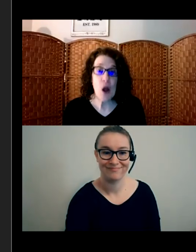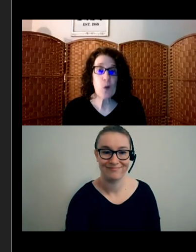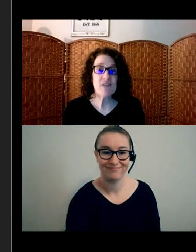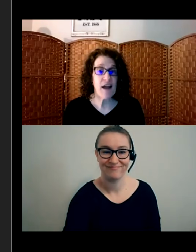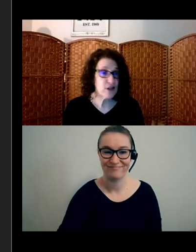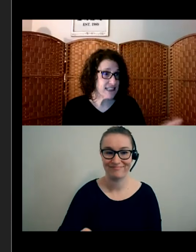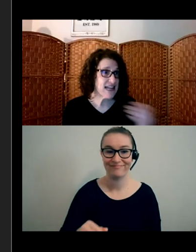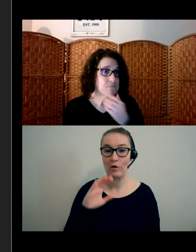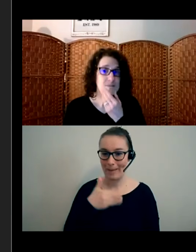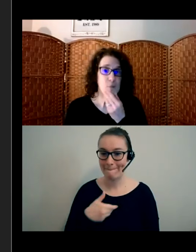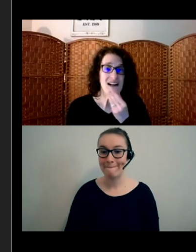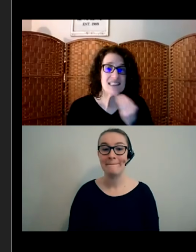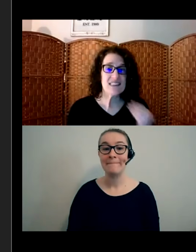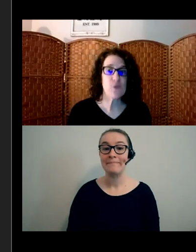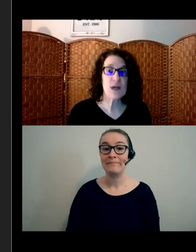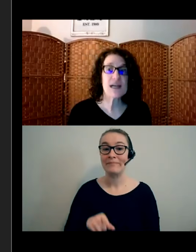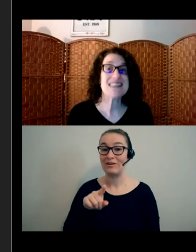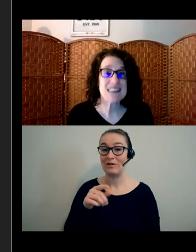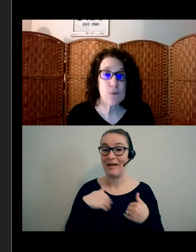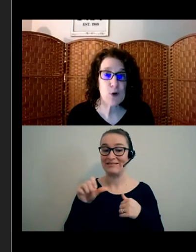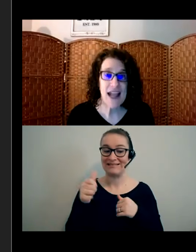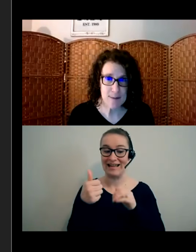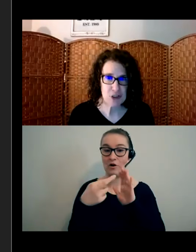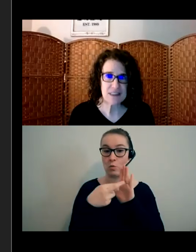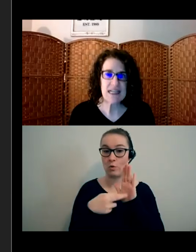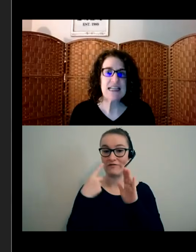So we've covered the 10 best practices for accessible captions.